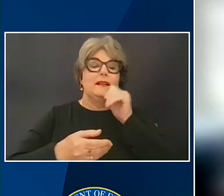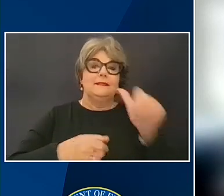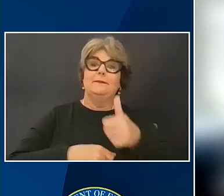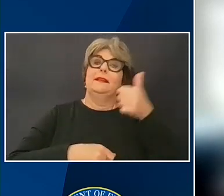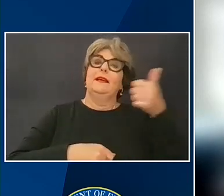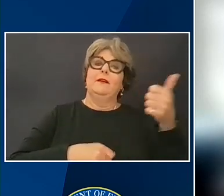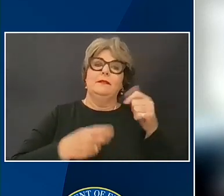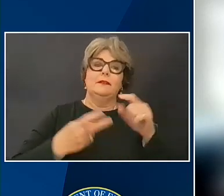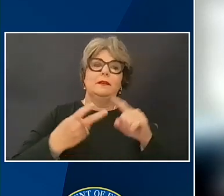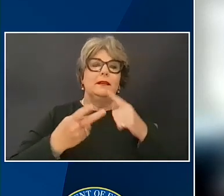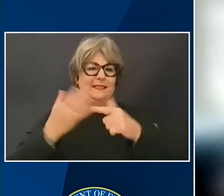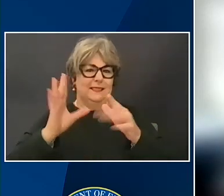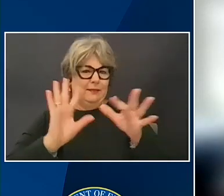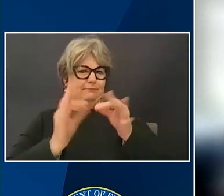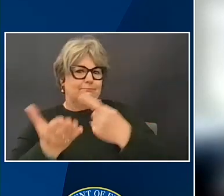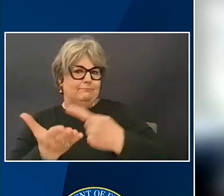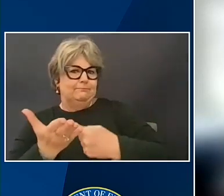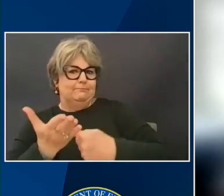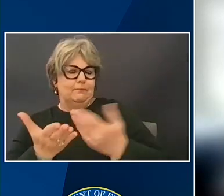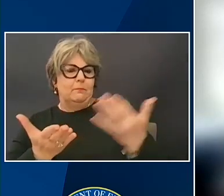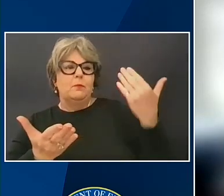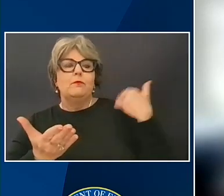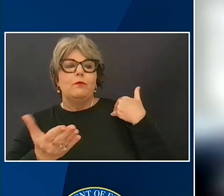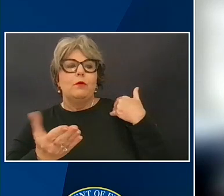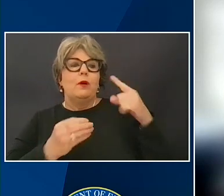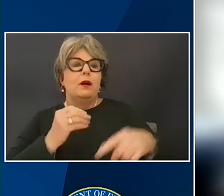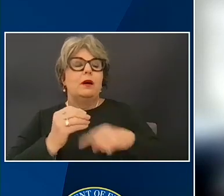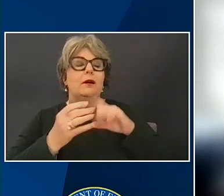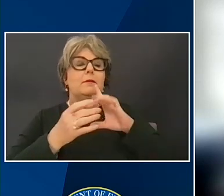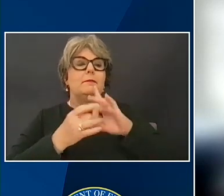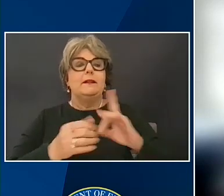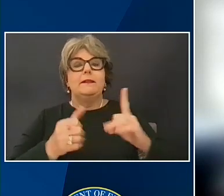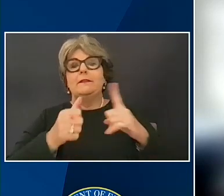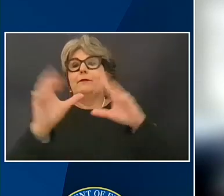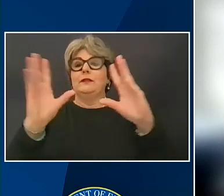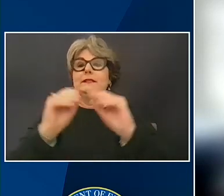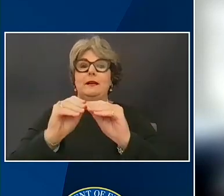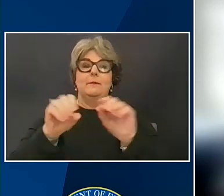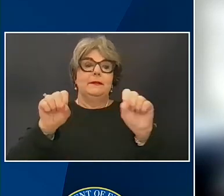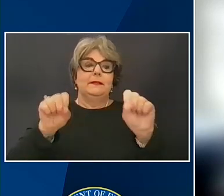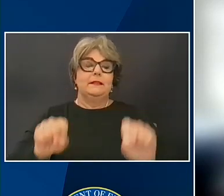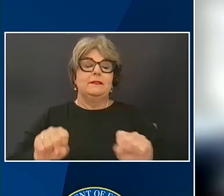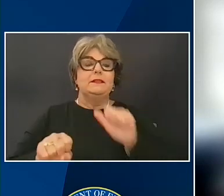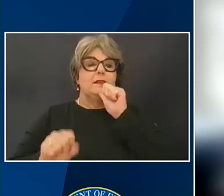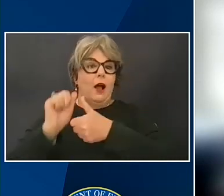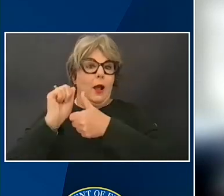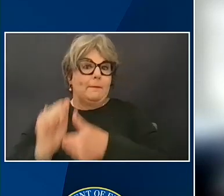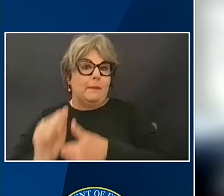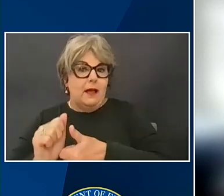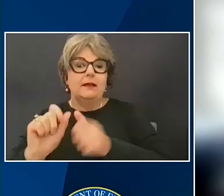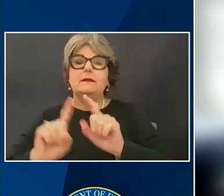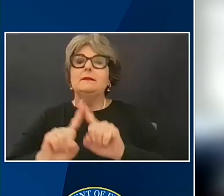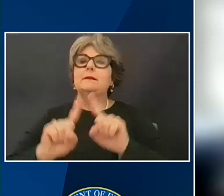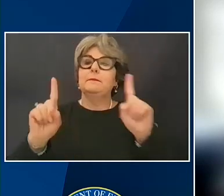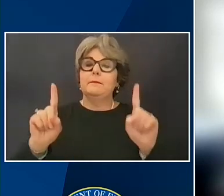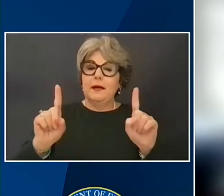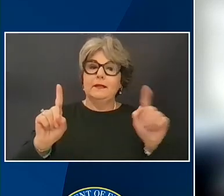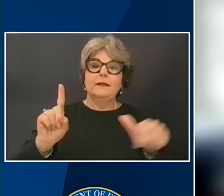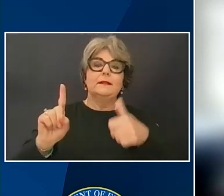conversations earlier in the first session about potential noncompliance, but there- and there were some at least brief